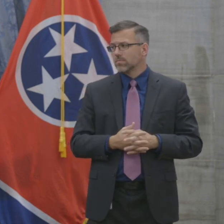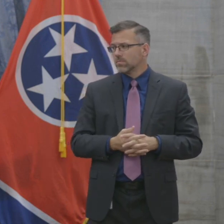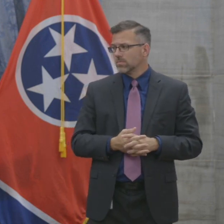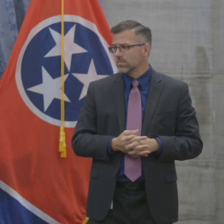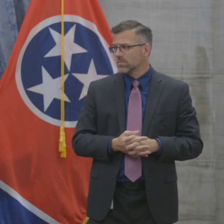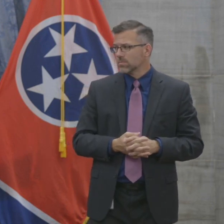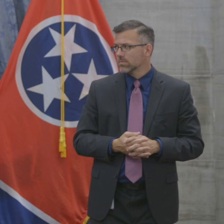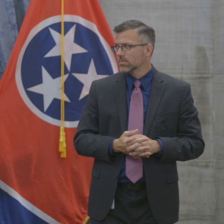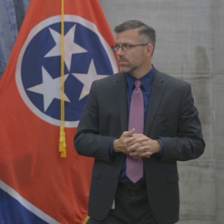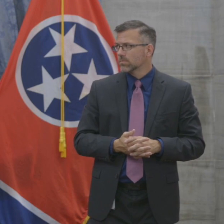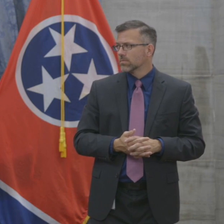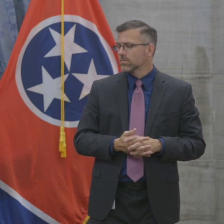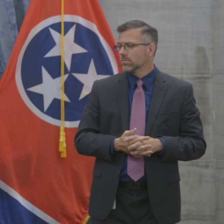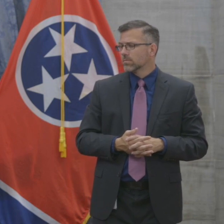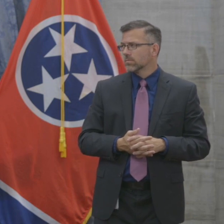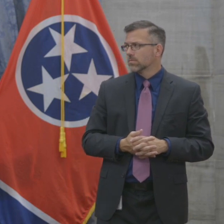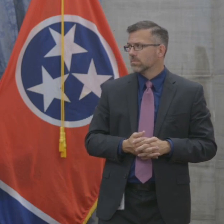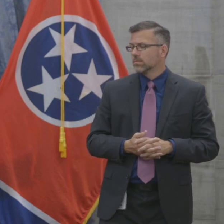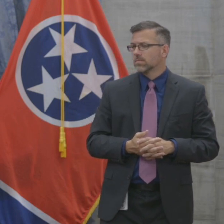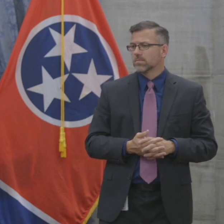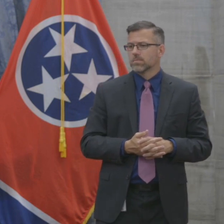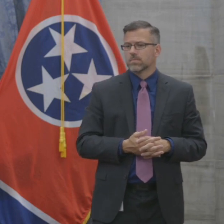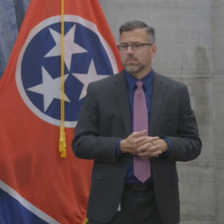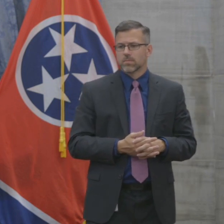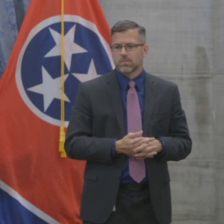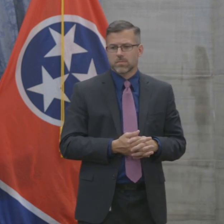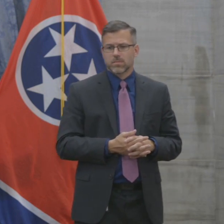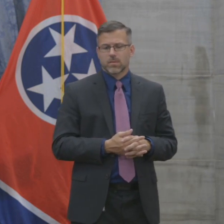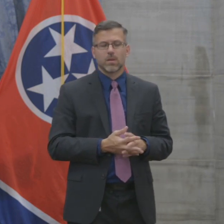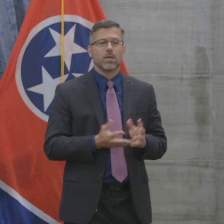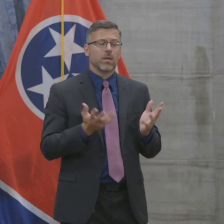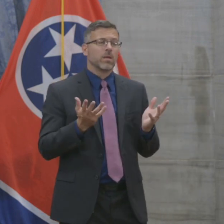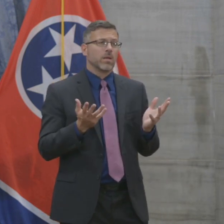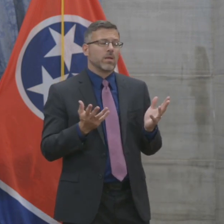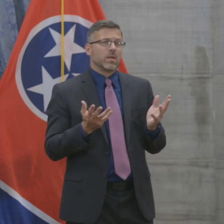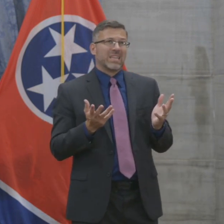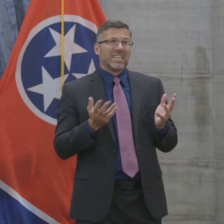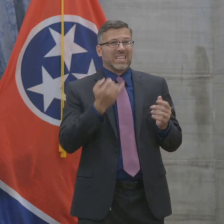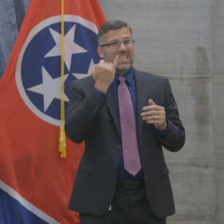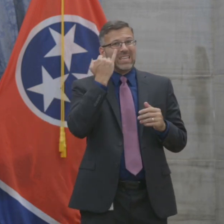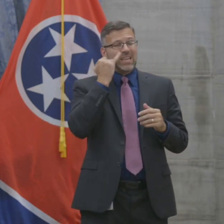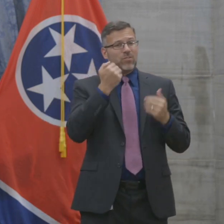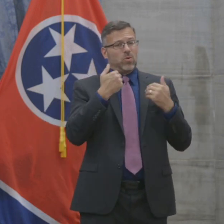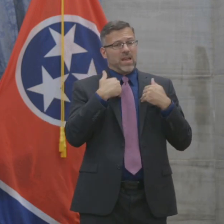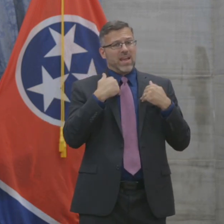hug, kiss, do crossword puzzles to feed their husbands and wives, talk to their mom. For some of them, and you would